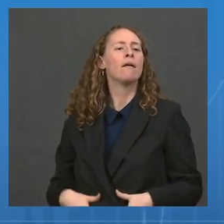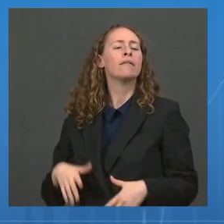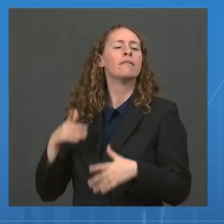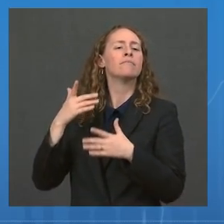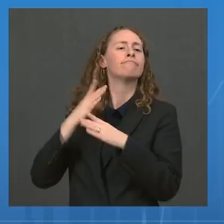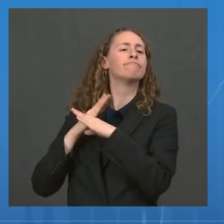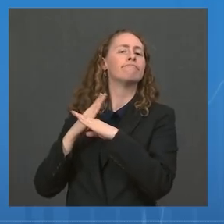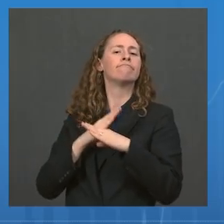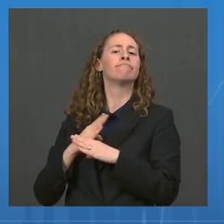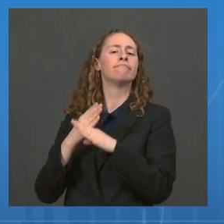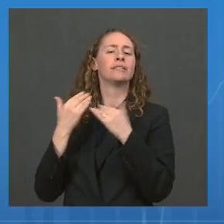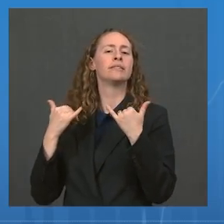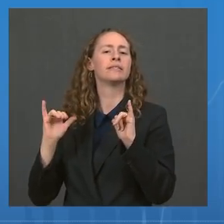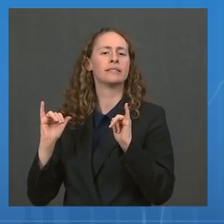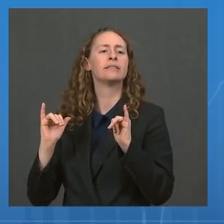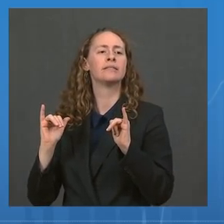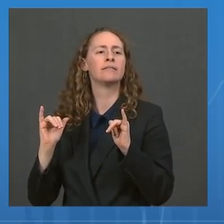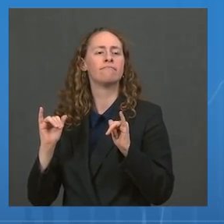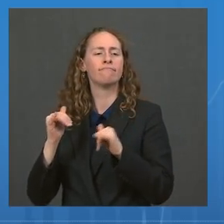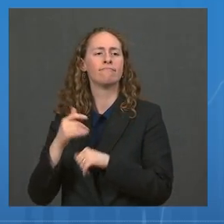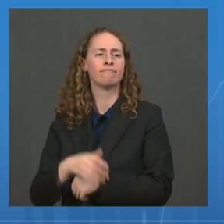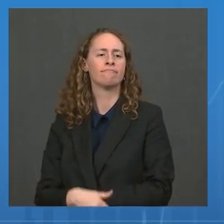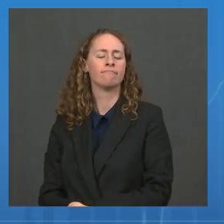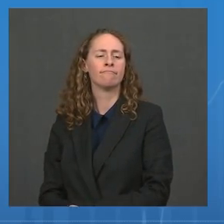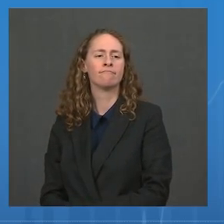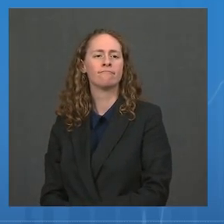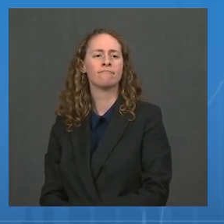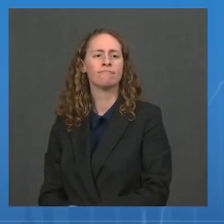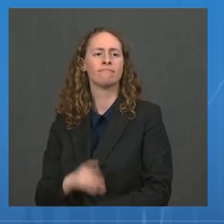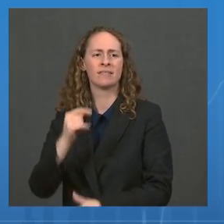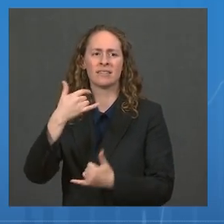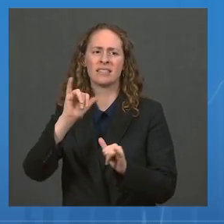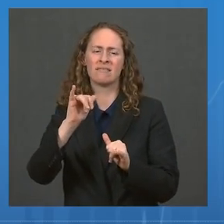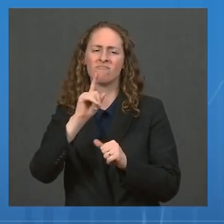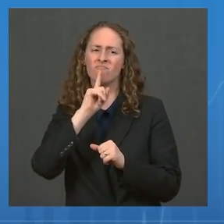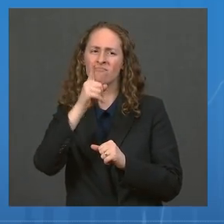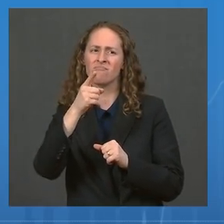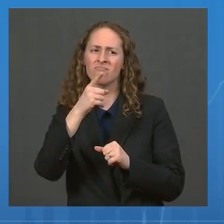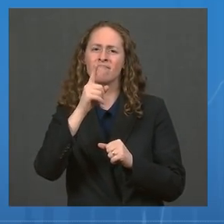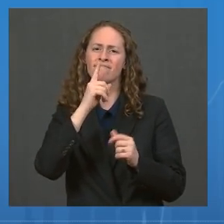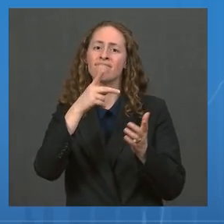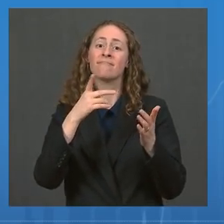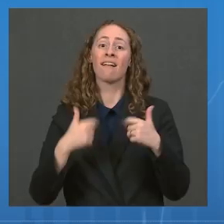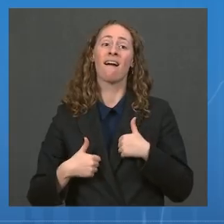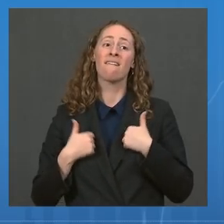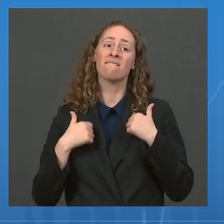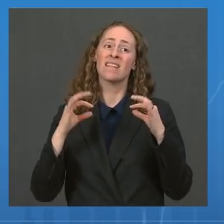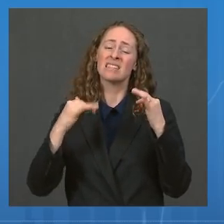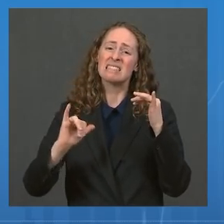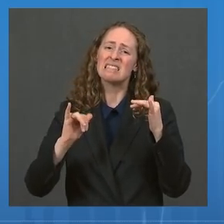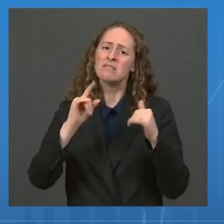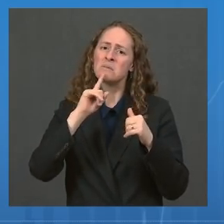who have a rather major disruption in their life and in their responsibility. So, we've got to be careful that we don't